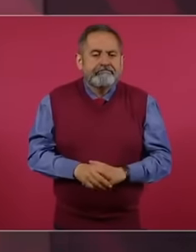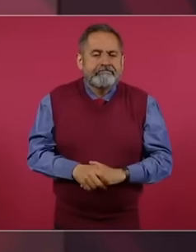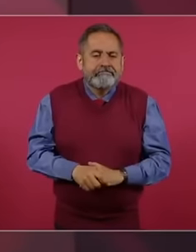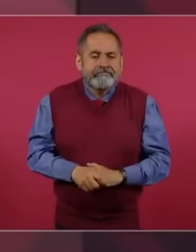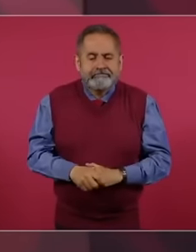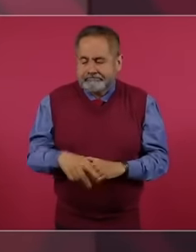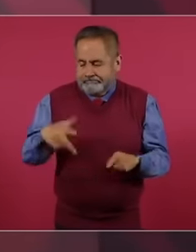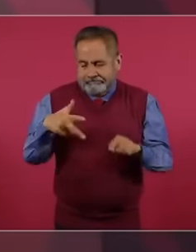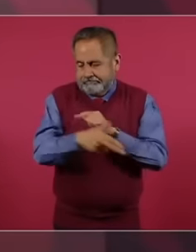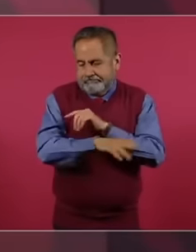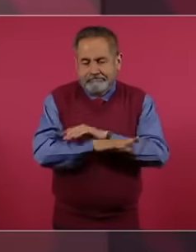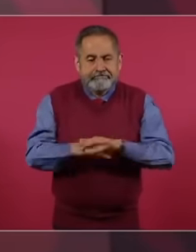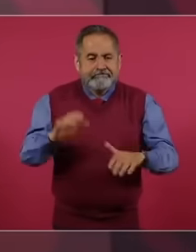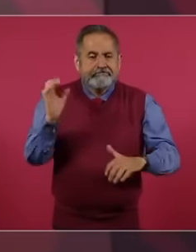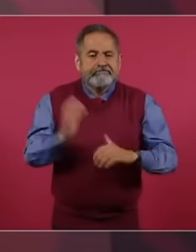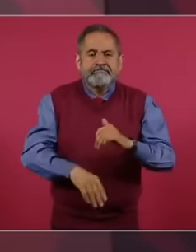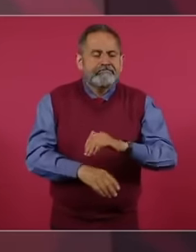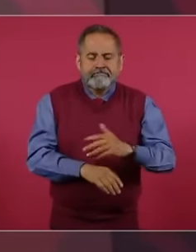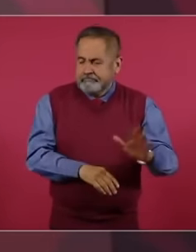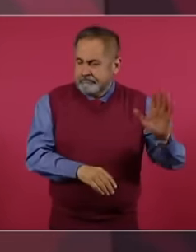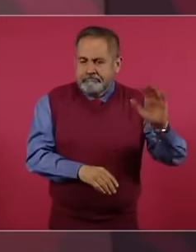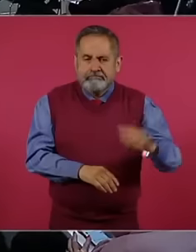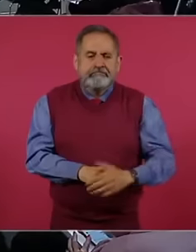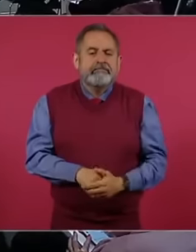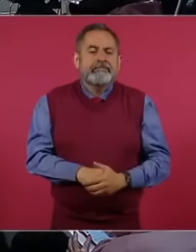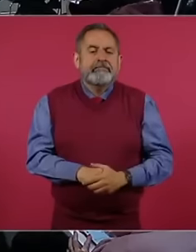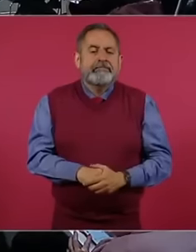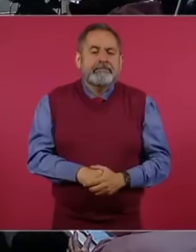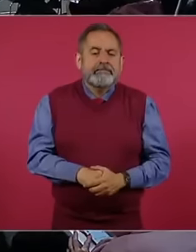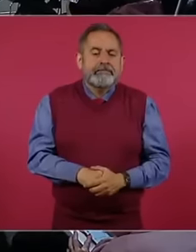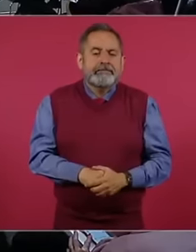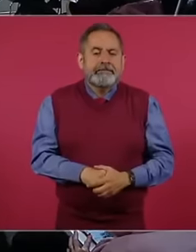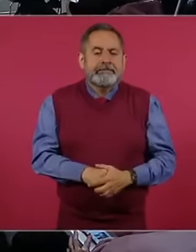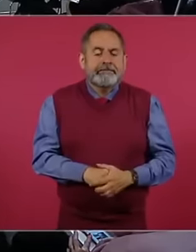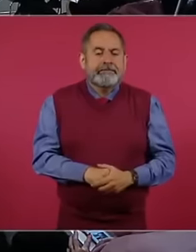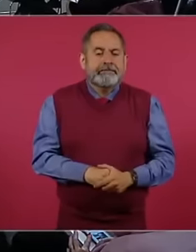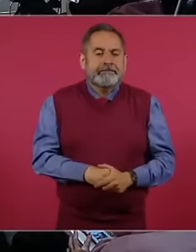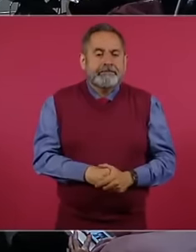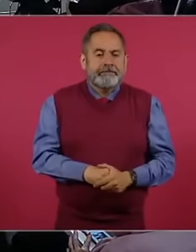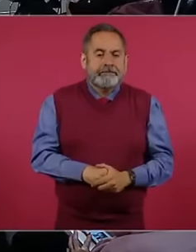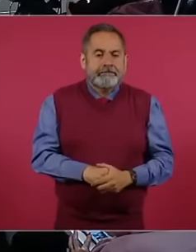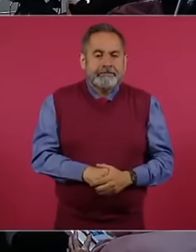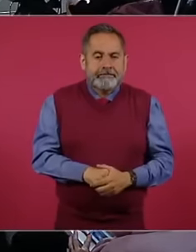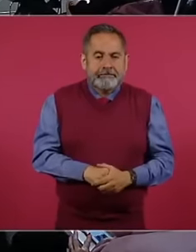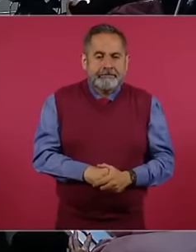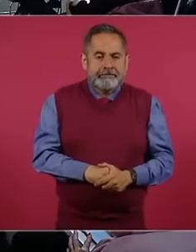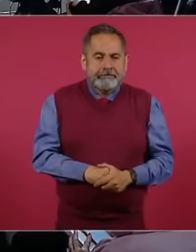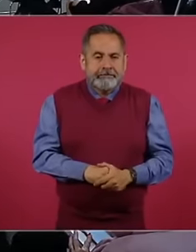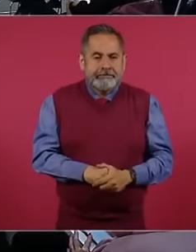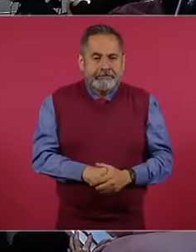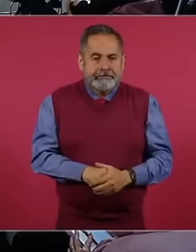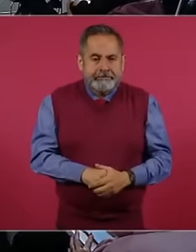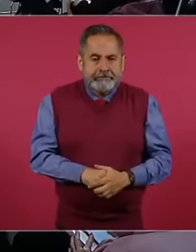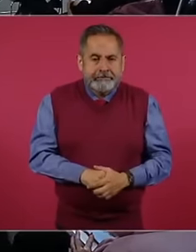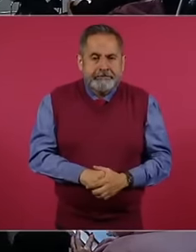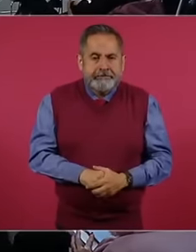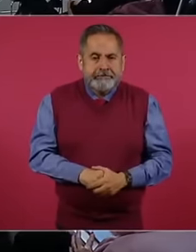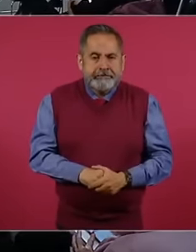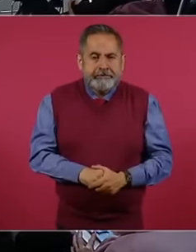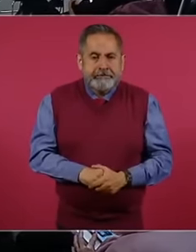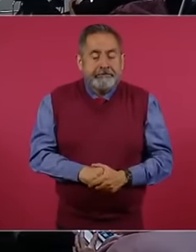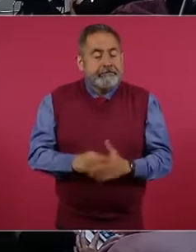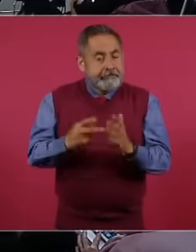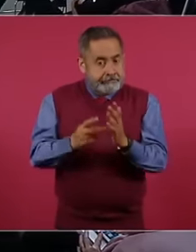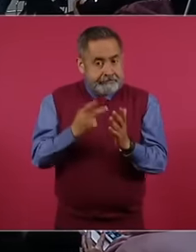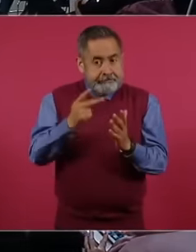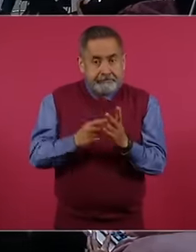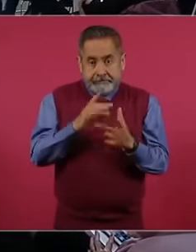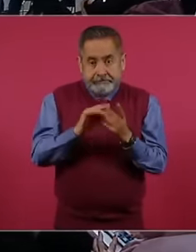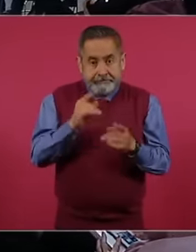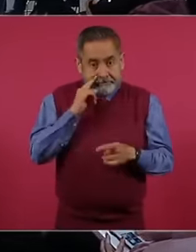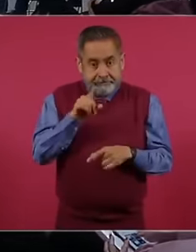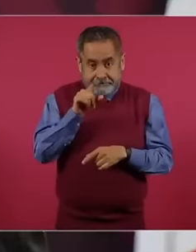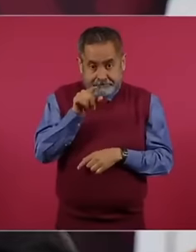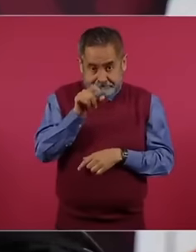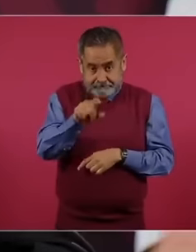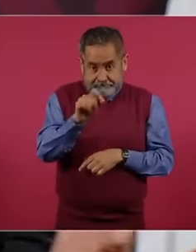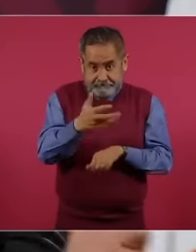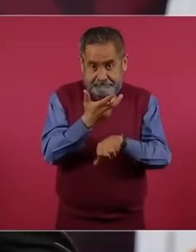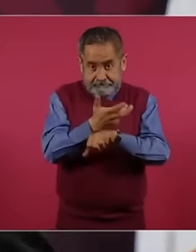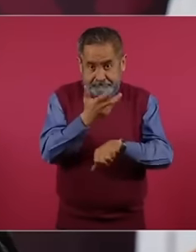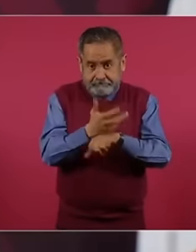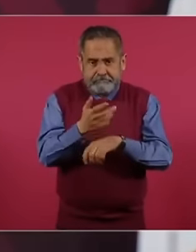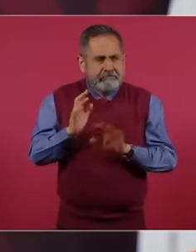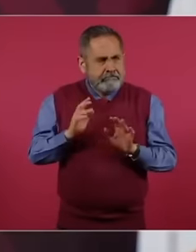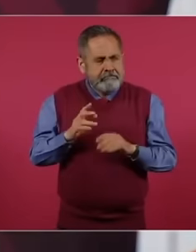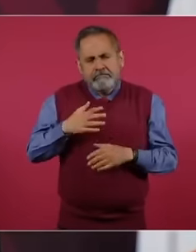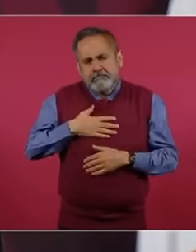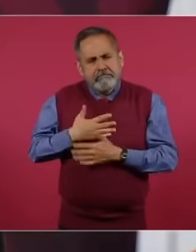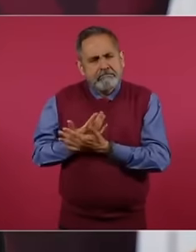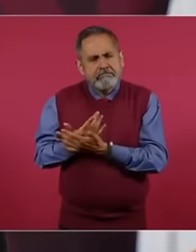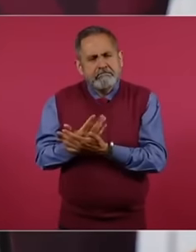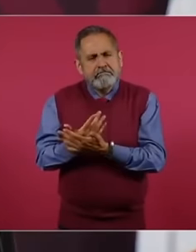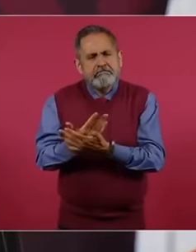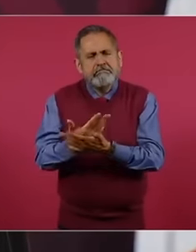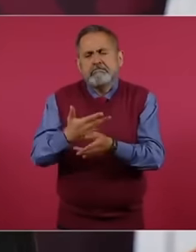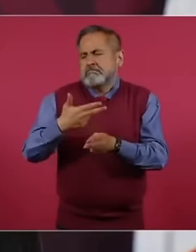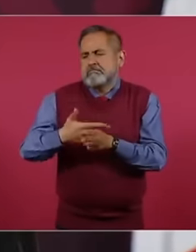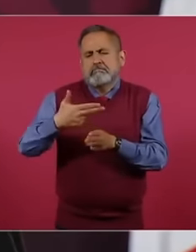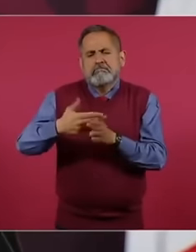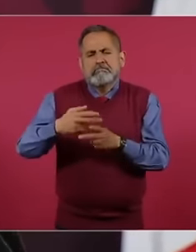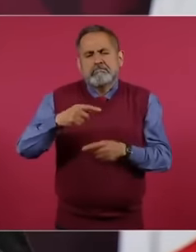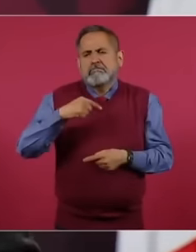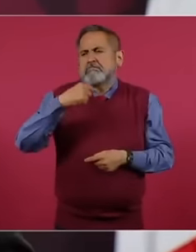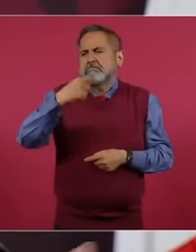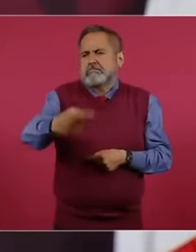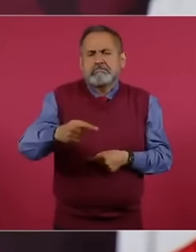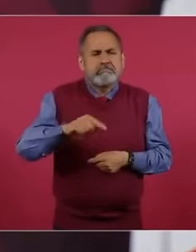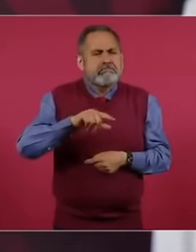It's over, but when I repeat what happened about the United States, we waited, and I even said